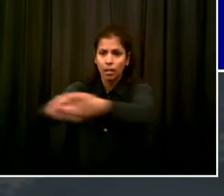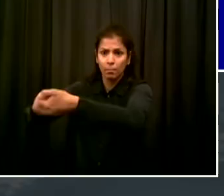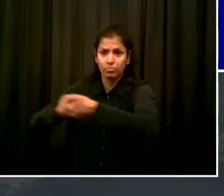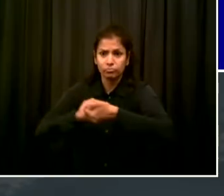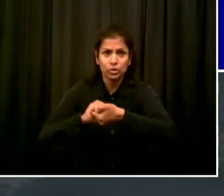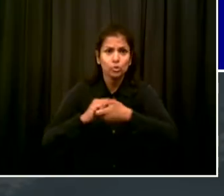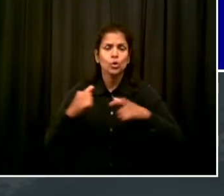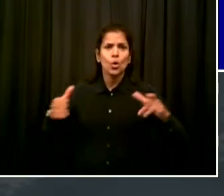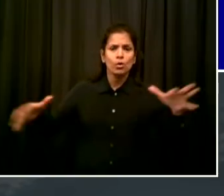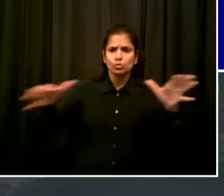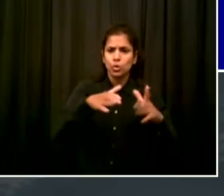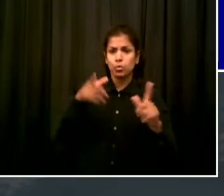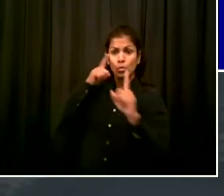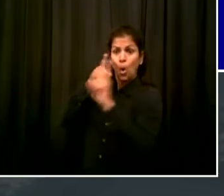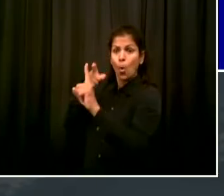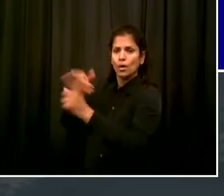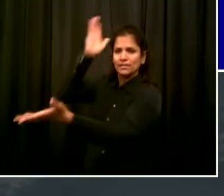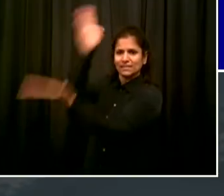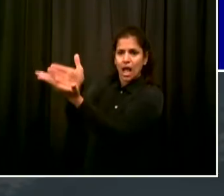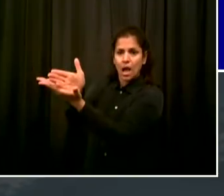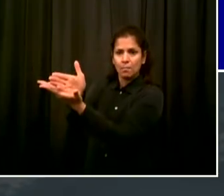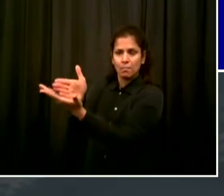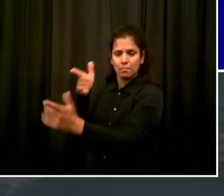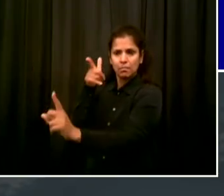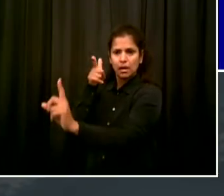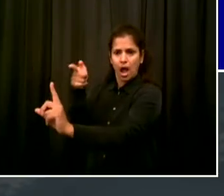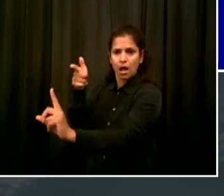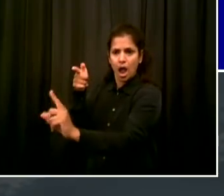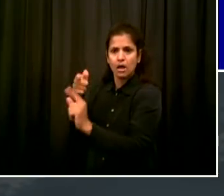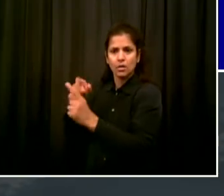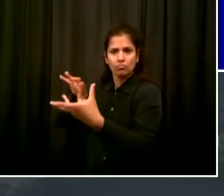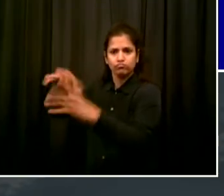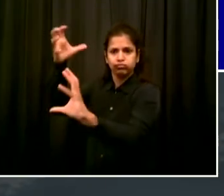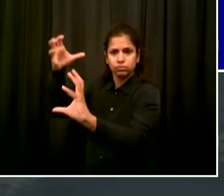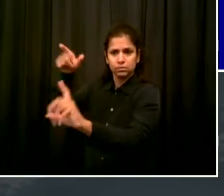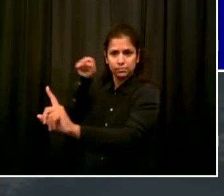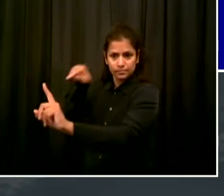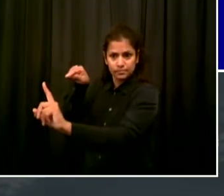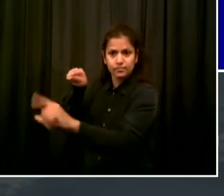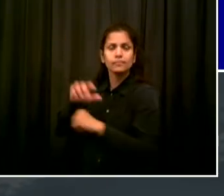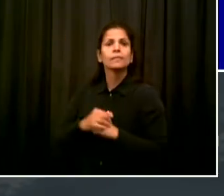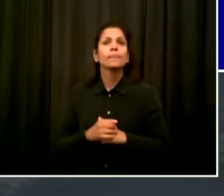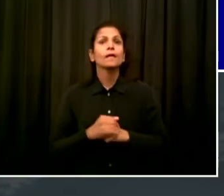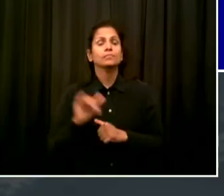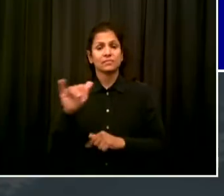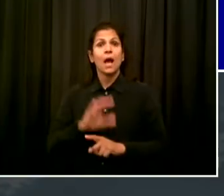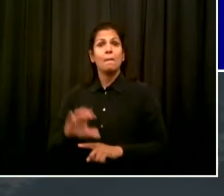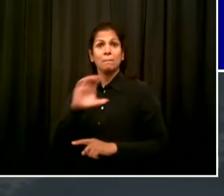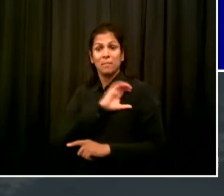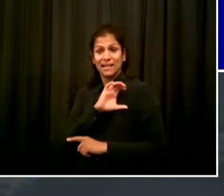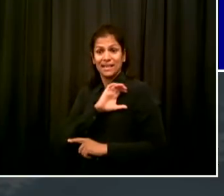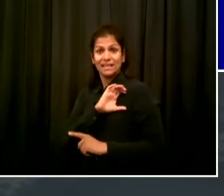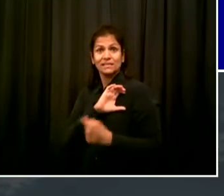THE POLICE COMMUNITY AND COMMUNITY TOGETHER . COMMON CAUSE,